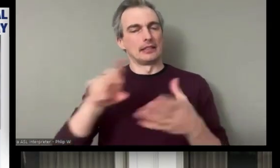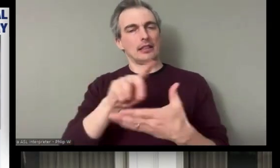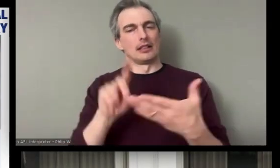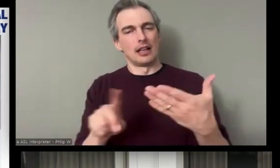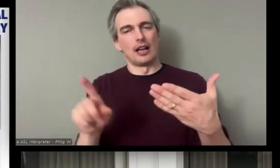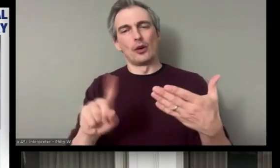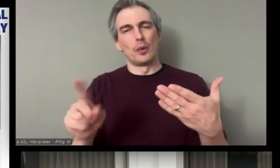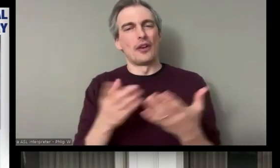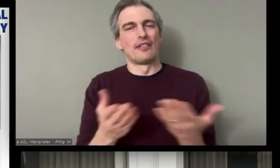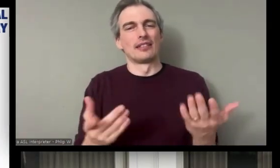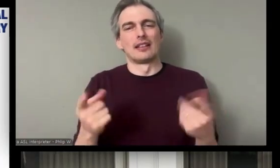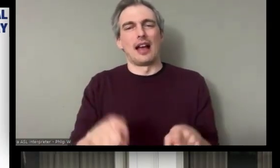And work well.